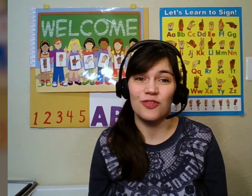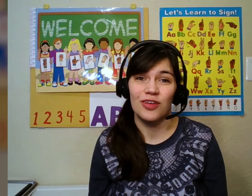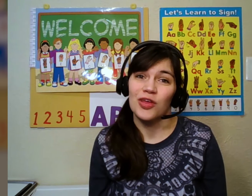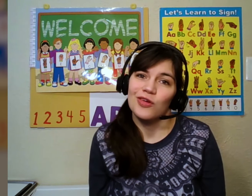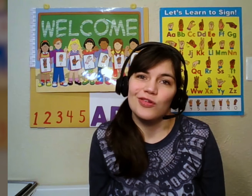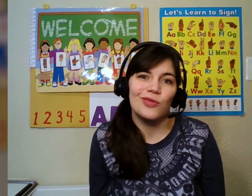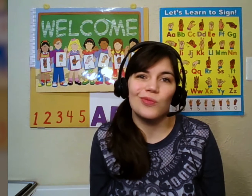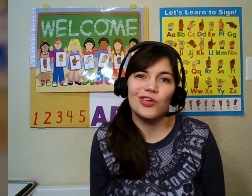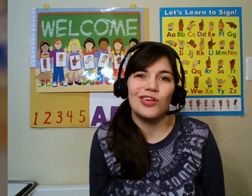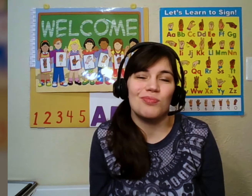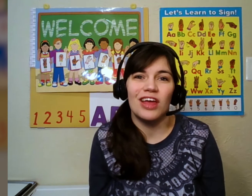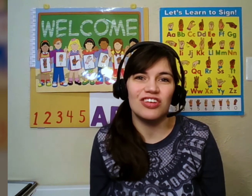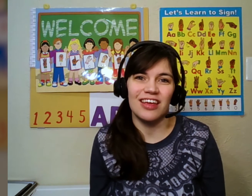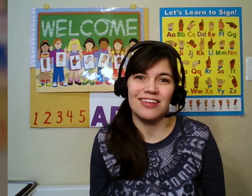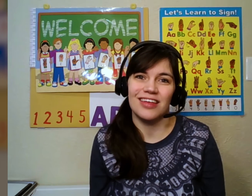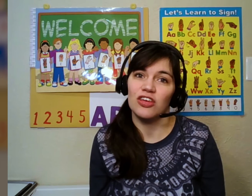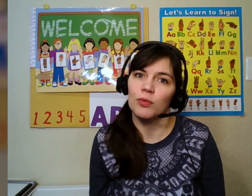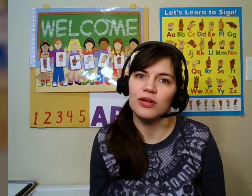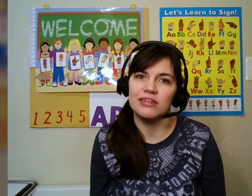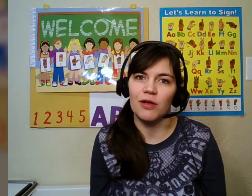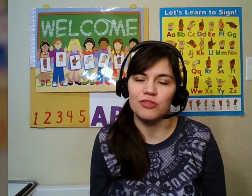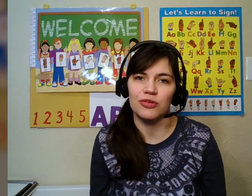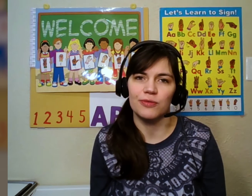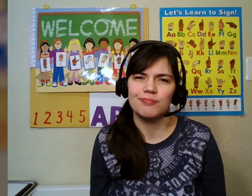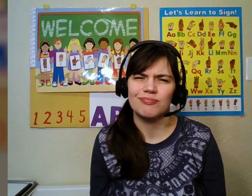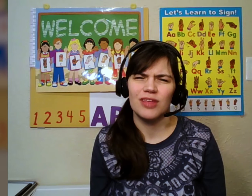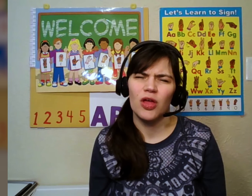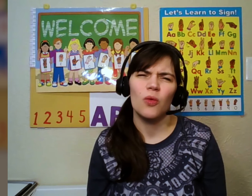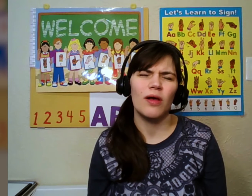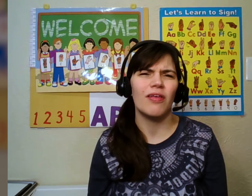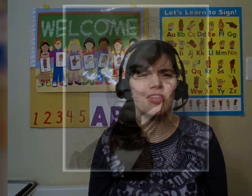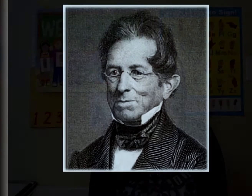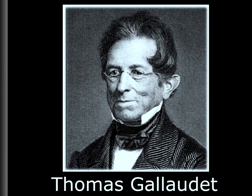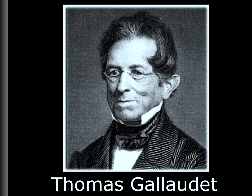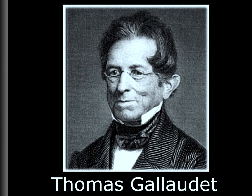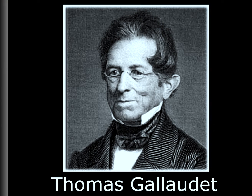deaf you couldn't be educated and you were pretty dumb, too. Well this man,